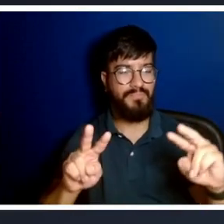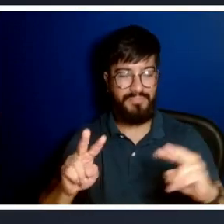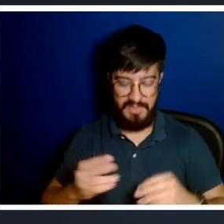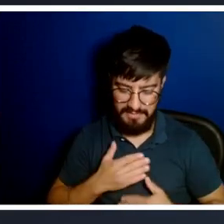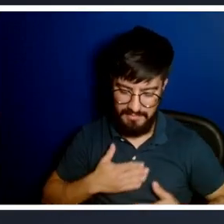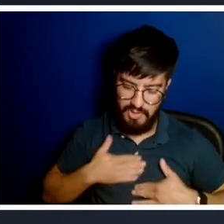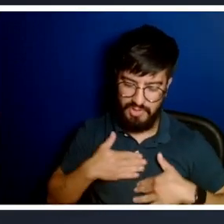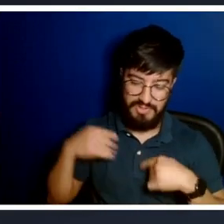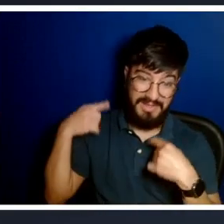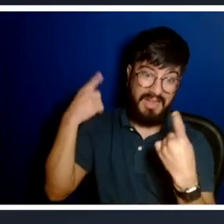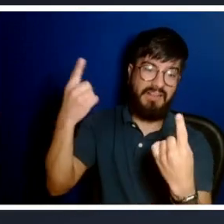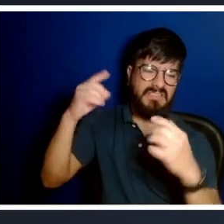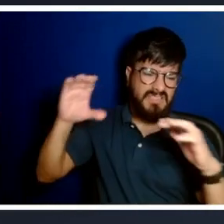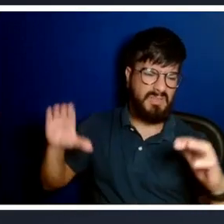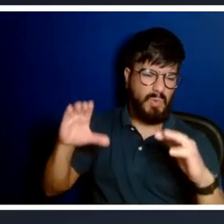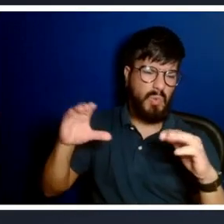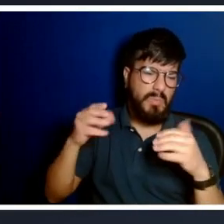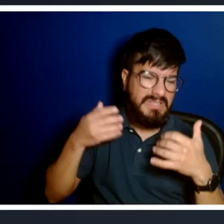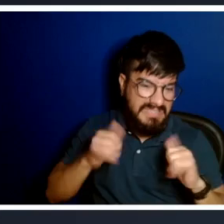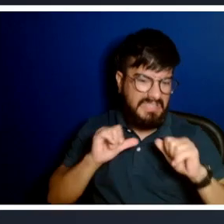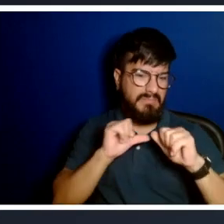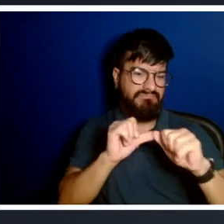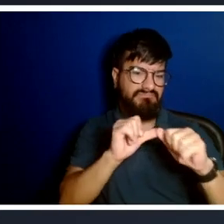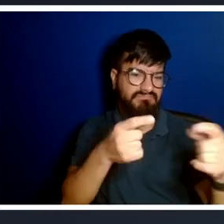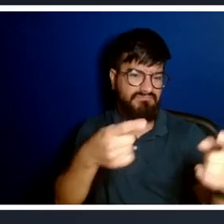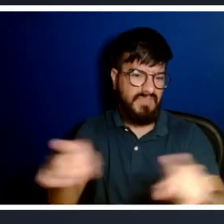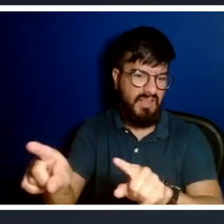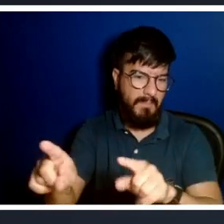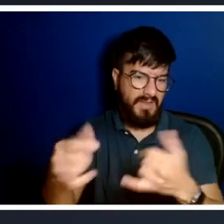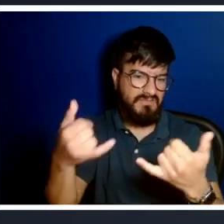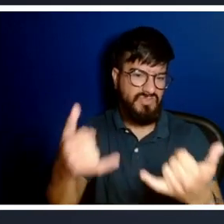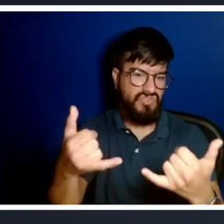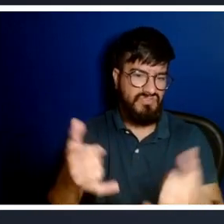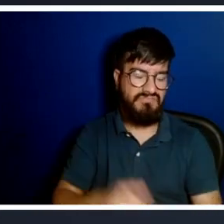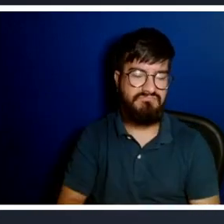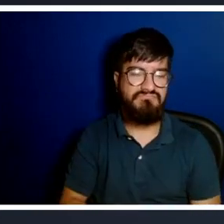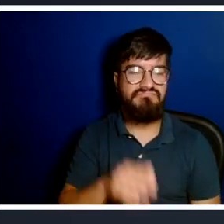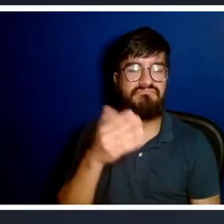to happen today. So, I definitely want to call out those colleagues and the work that they're